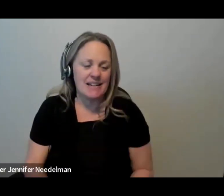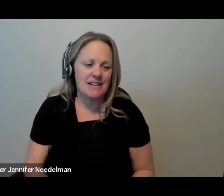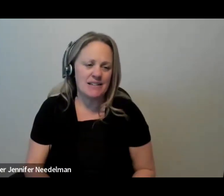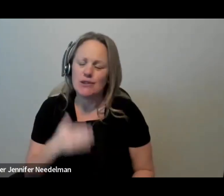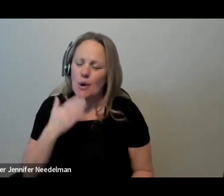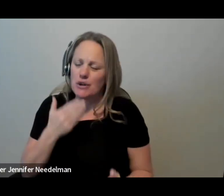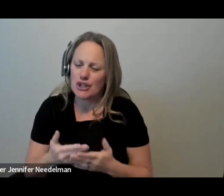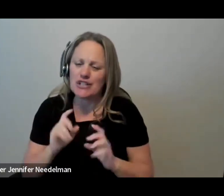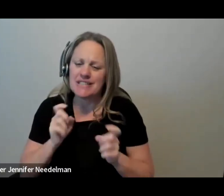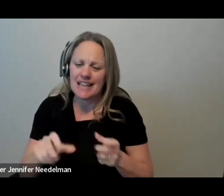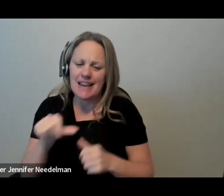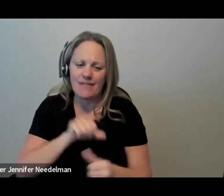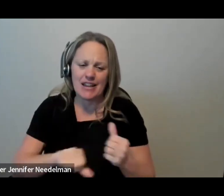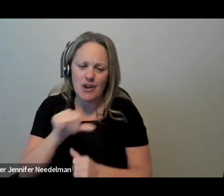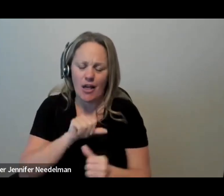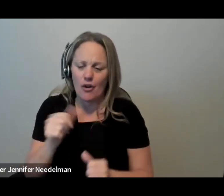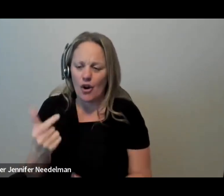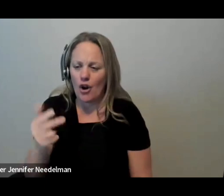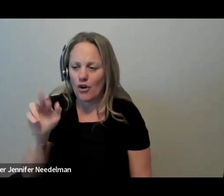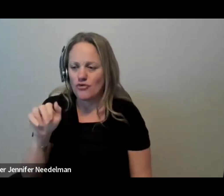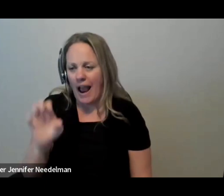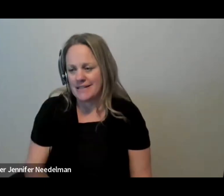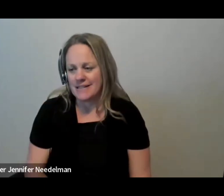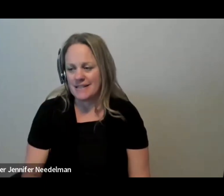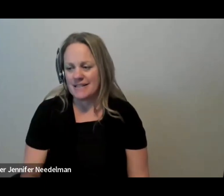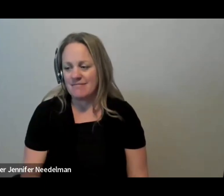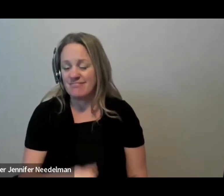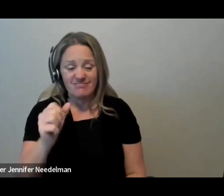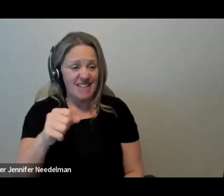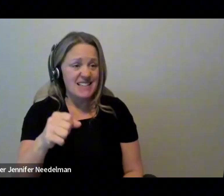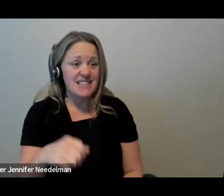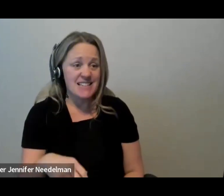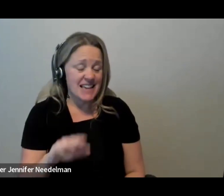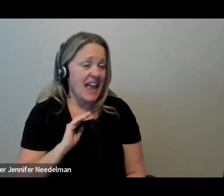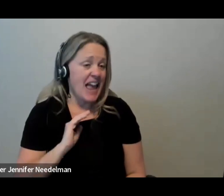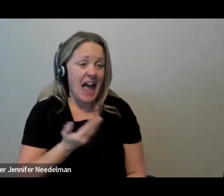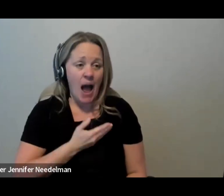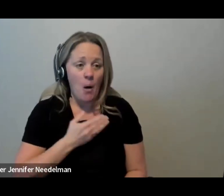Absolutely. And then in our position, we we're working to get that trust